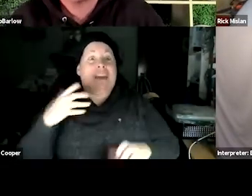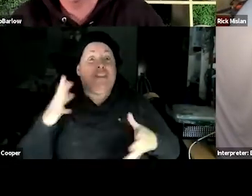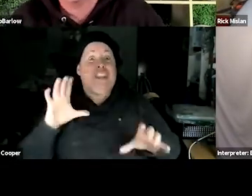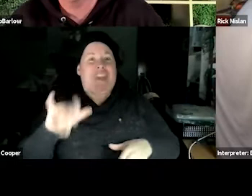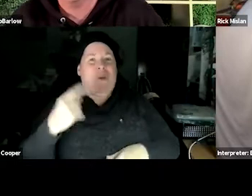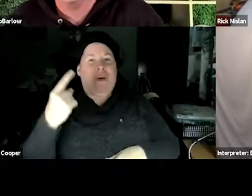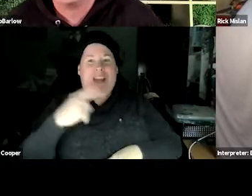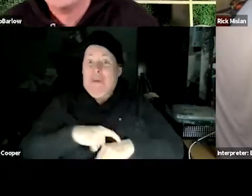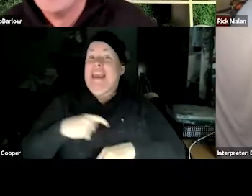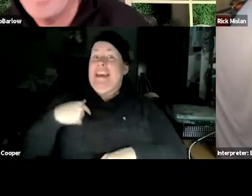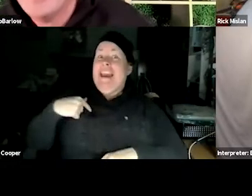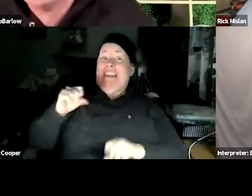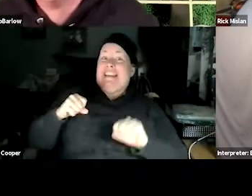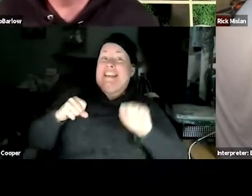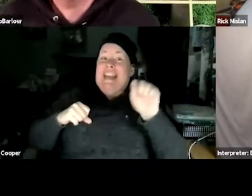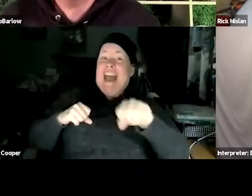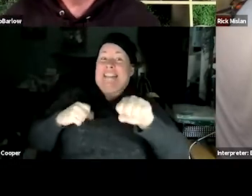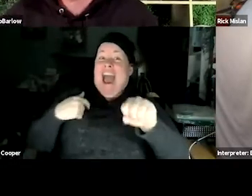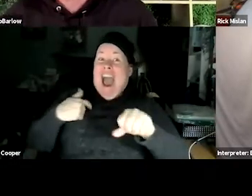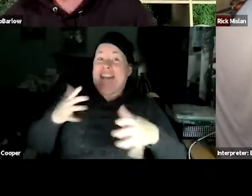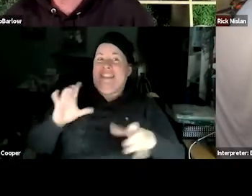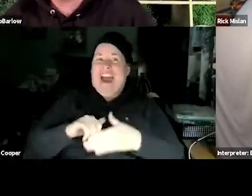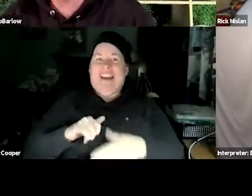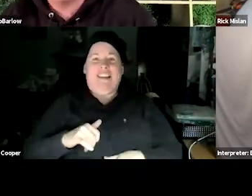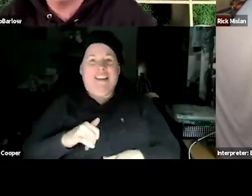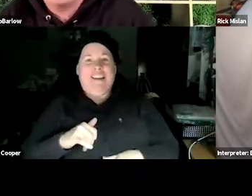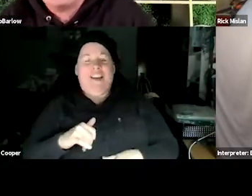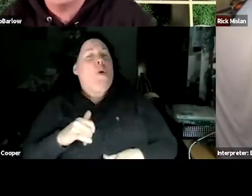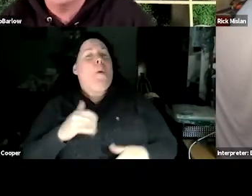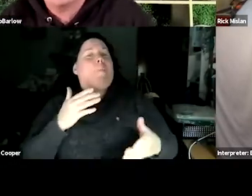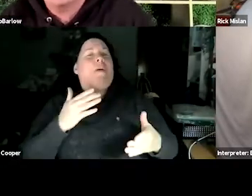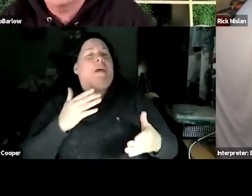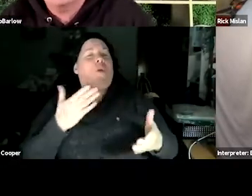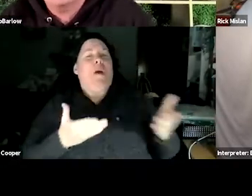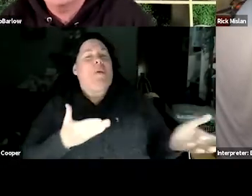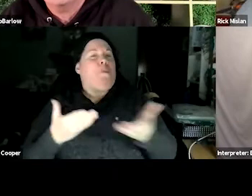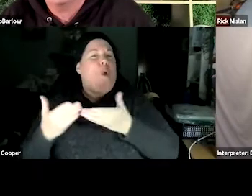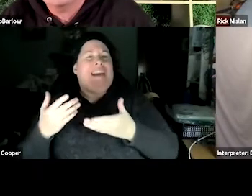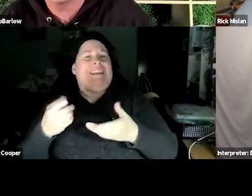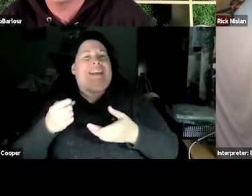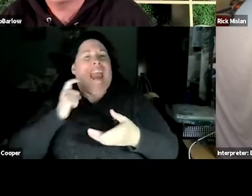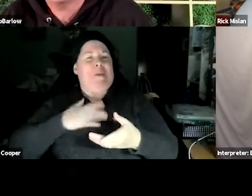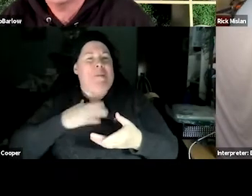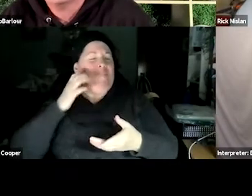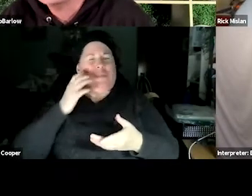CalebBarlow: Probably brought it back and I'm like the cheers CalebBarlow: Cheers